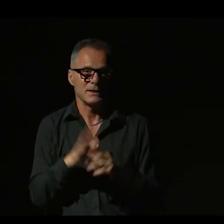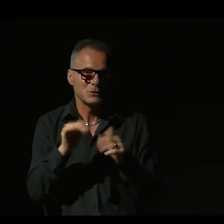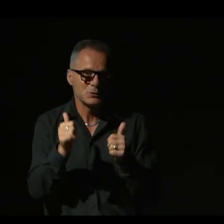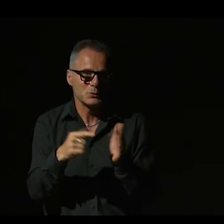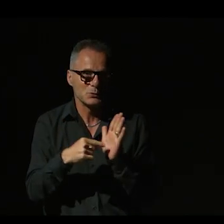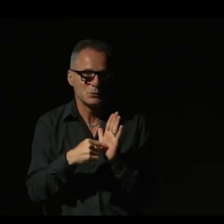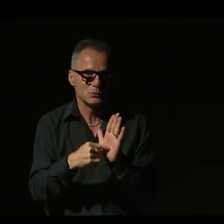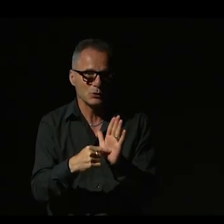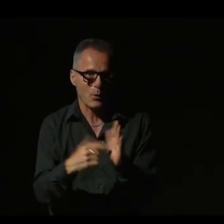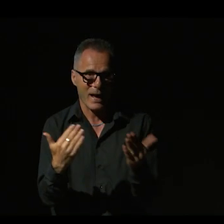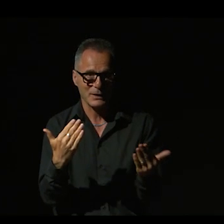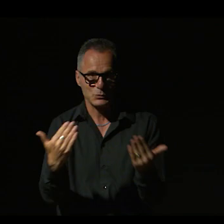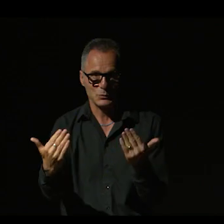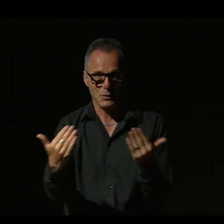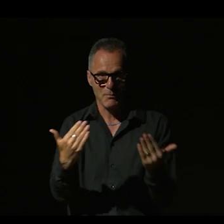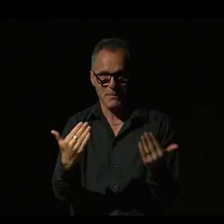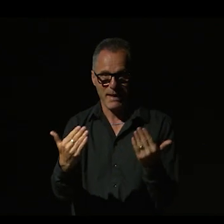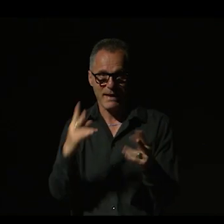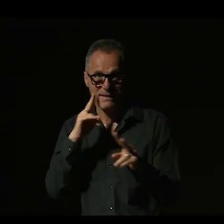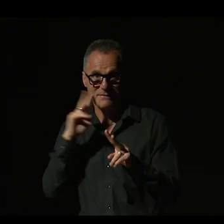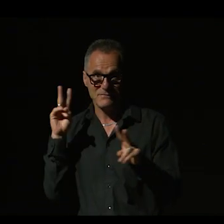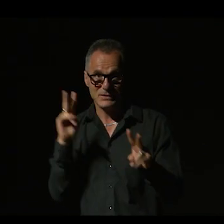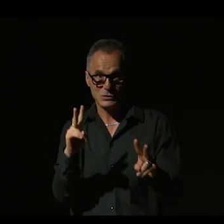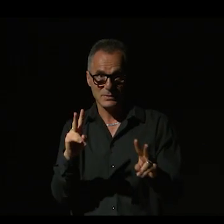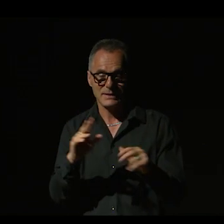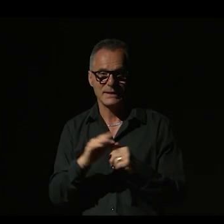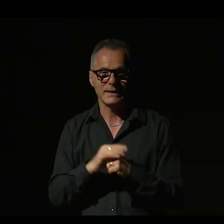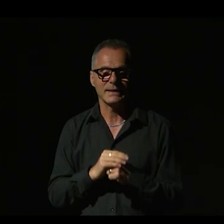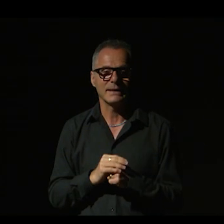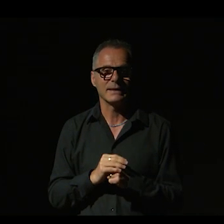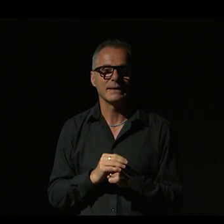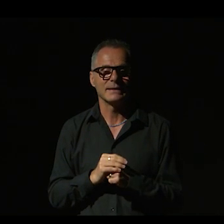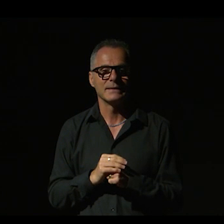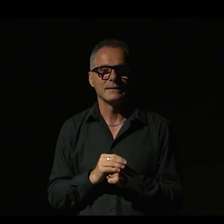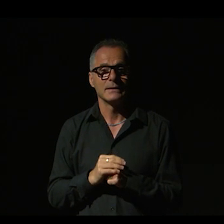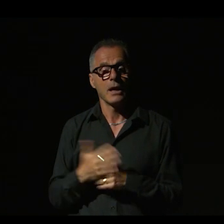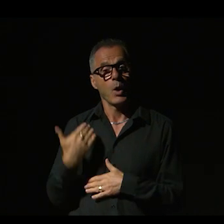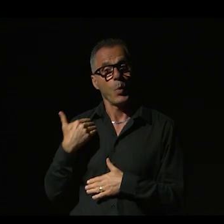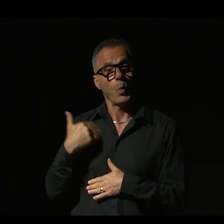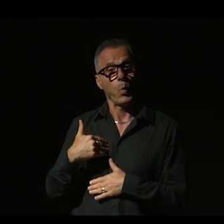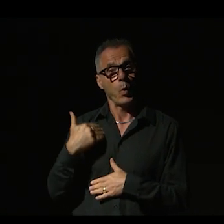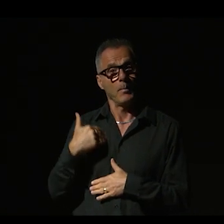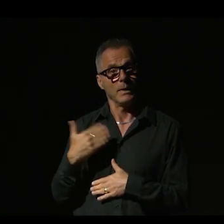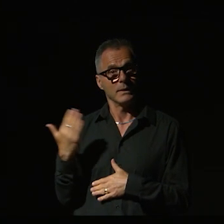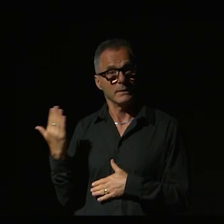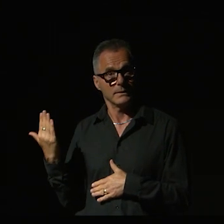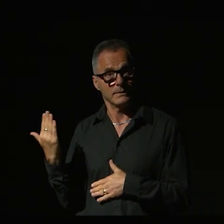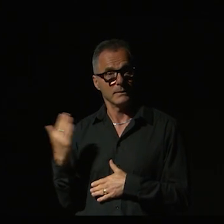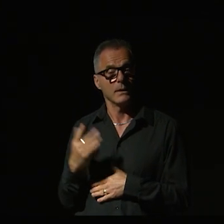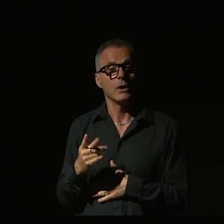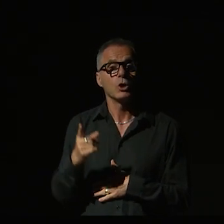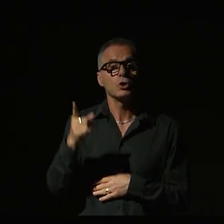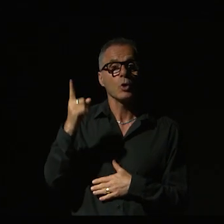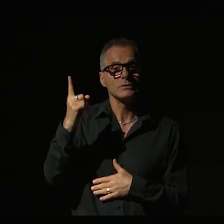and compare it visually to actually show the impact it had, the enigmatic scene of the woman. quite surely a goddess, born off by sea god,